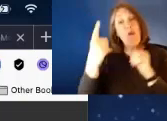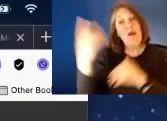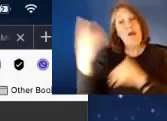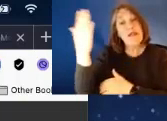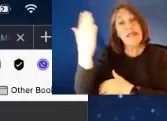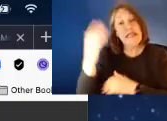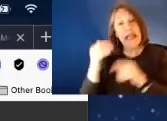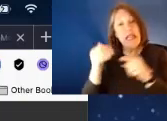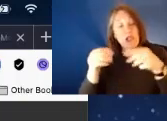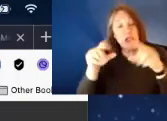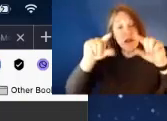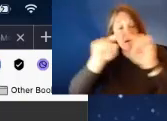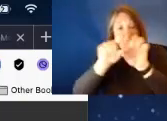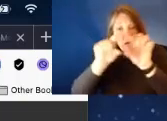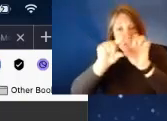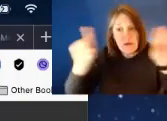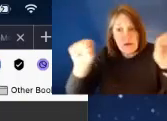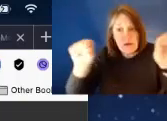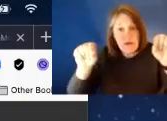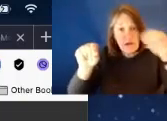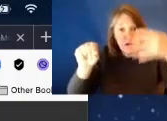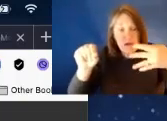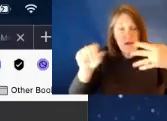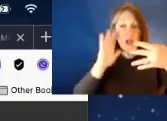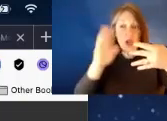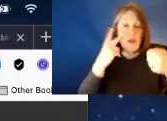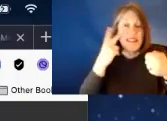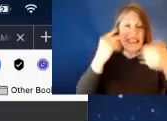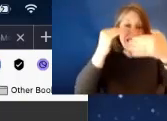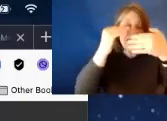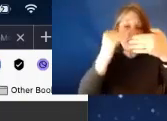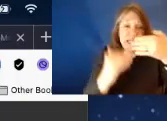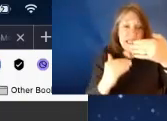you will see them listed here. 06:50:25 And you choose the one that you would